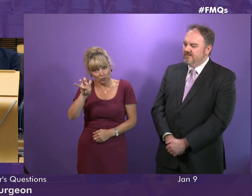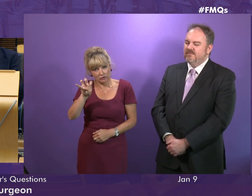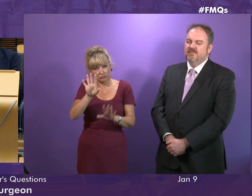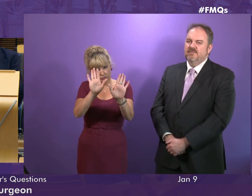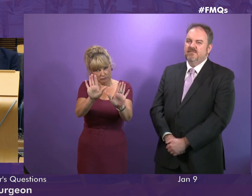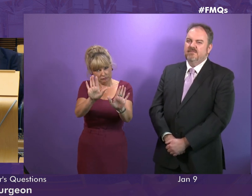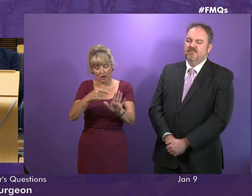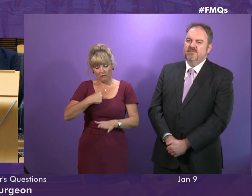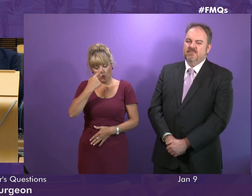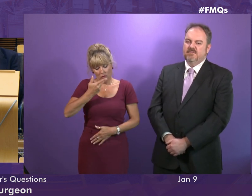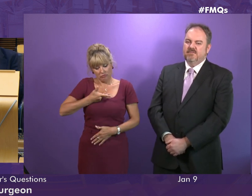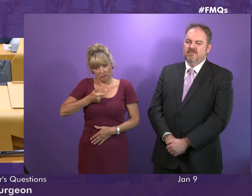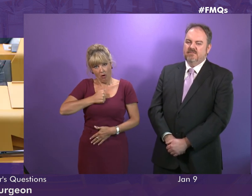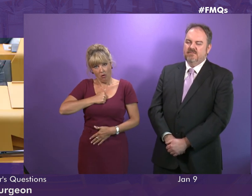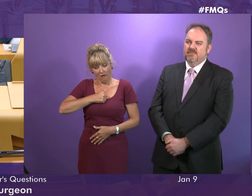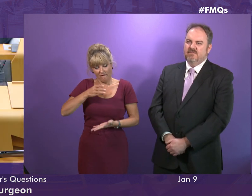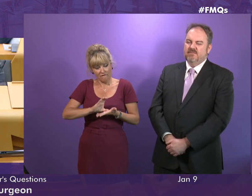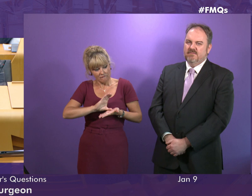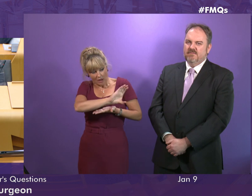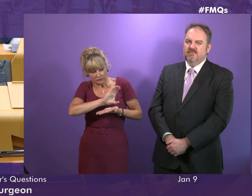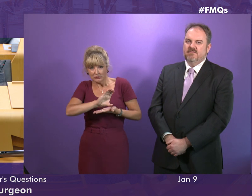our funding to local government, we see that we have managed to keep the pressure on local